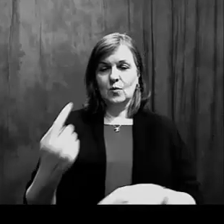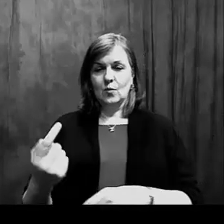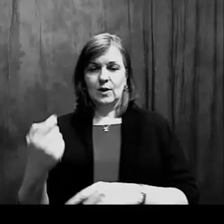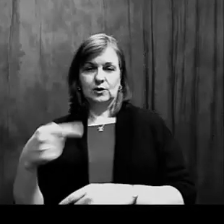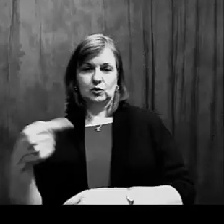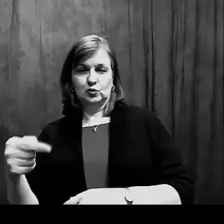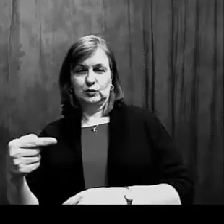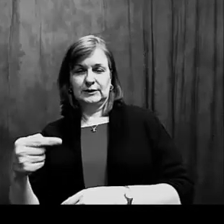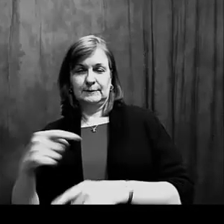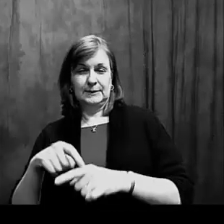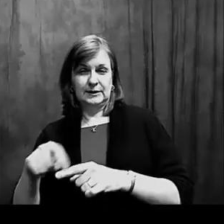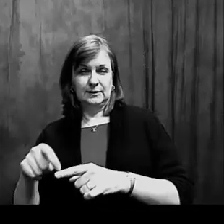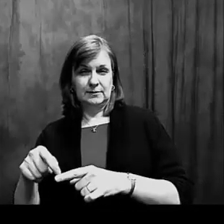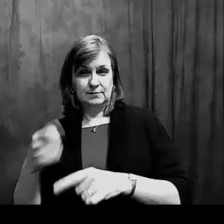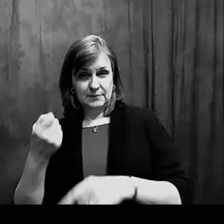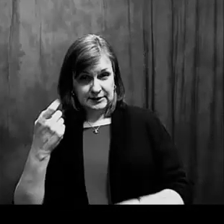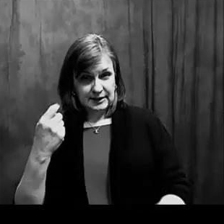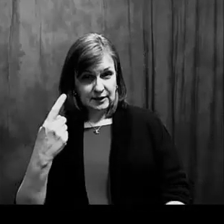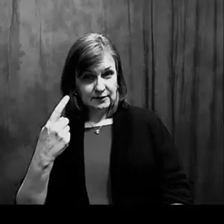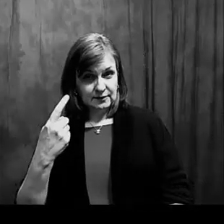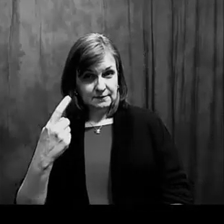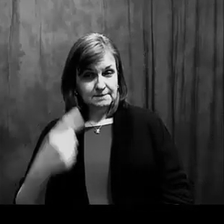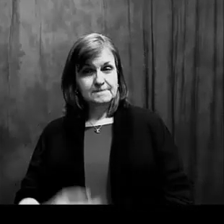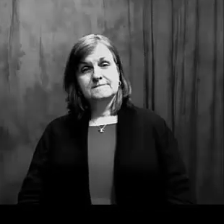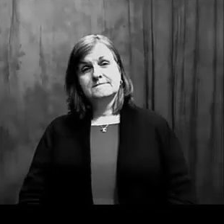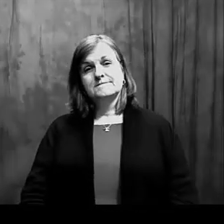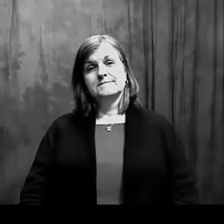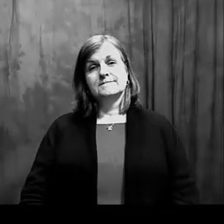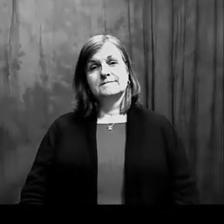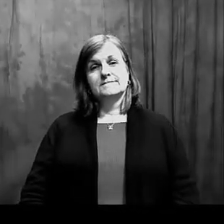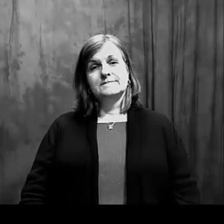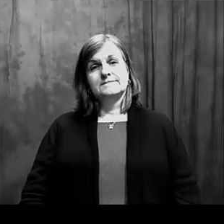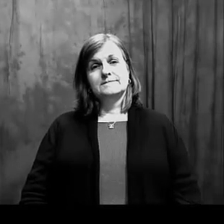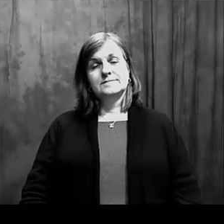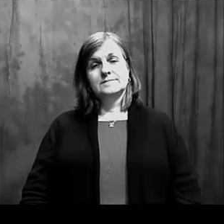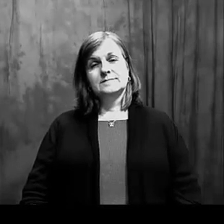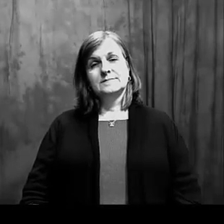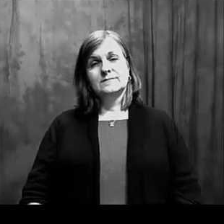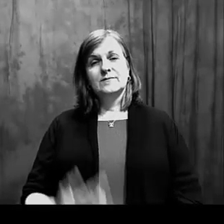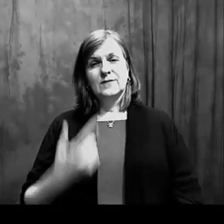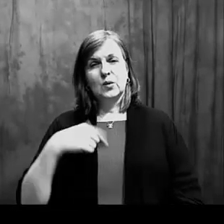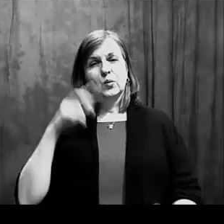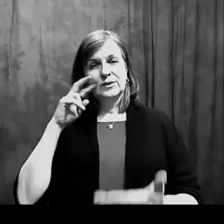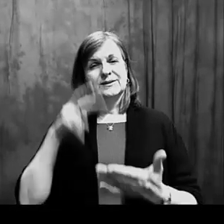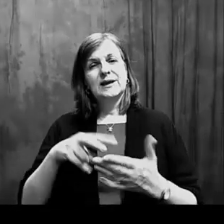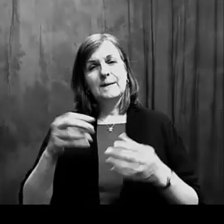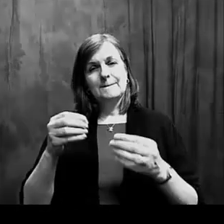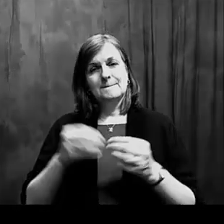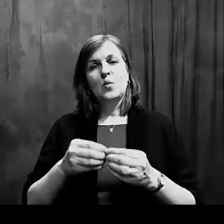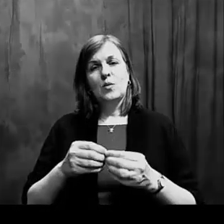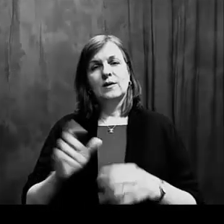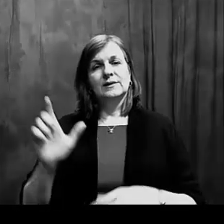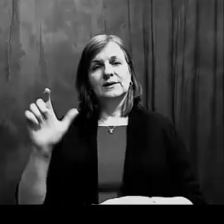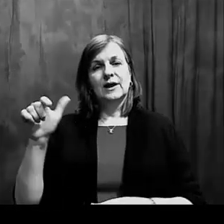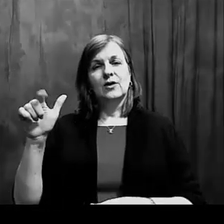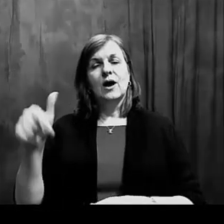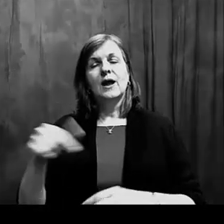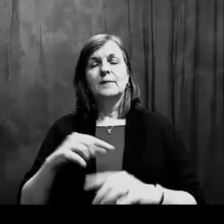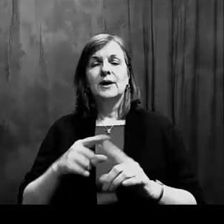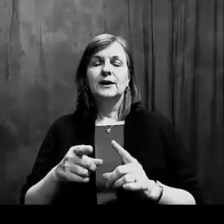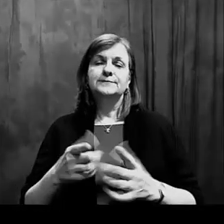and showing big "Y" you're going to be yellow right? so these are gonna be yellow